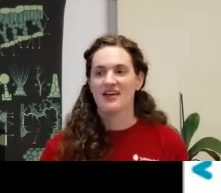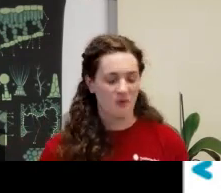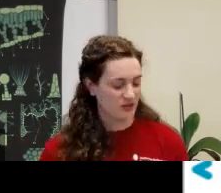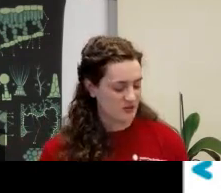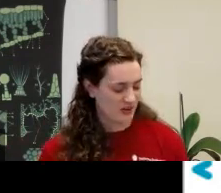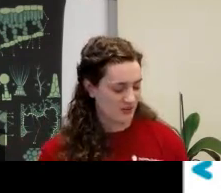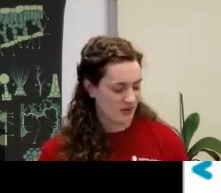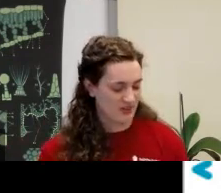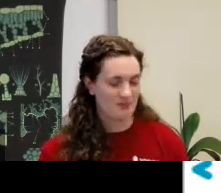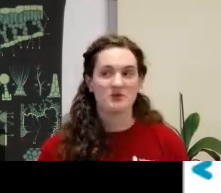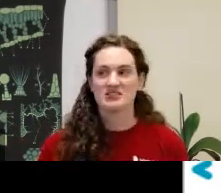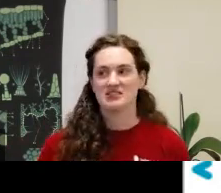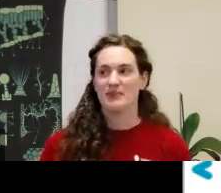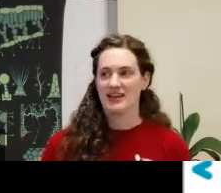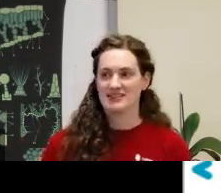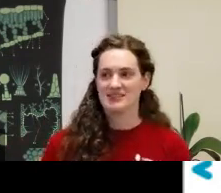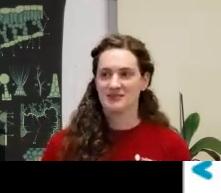Emily Borger: Yeah the orange one the one with the most spikes.